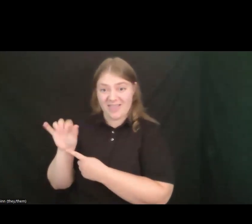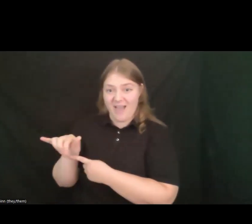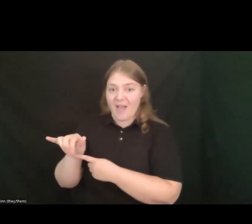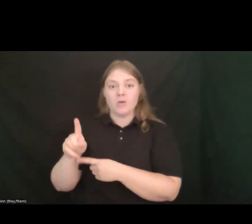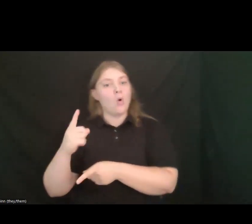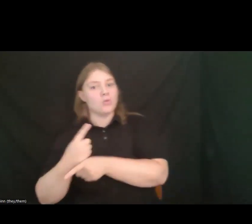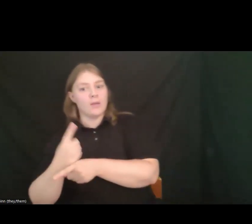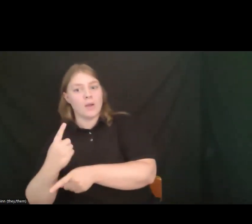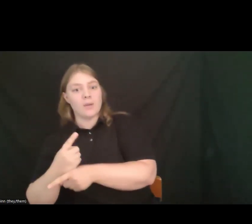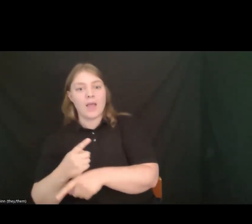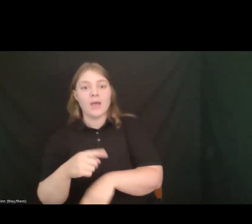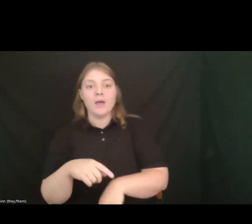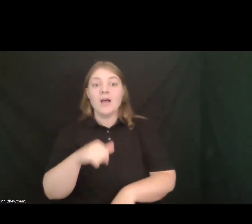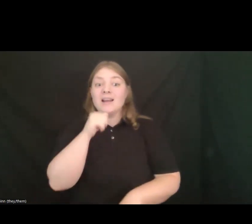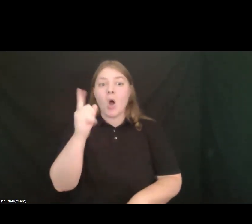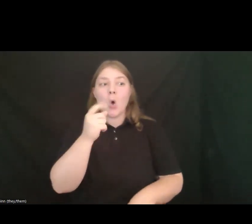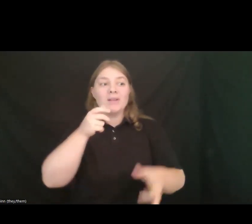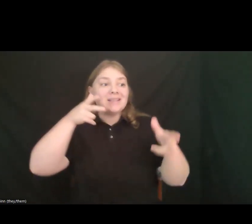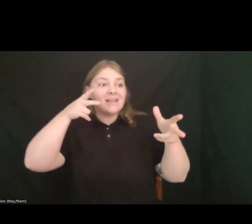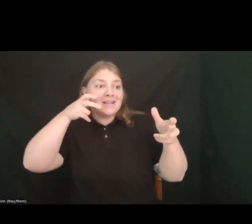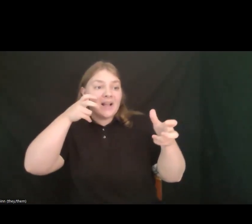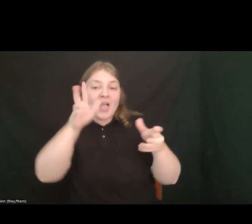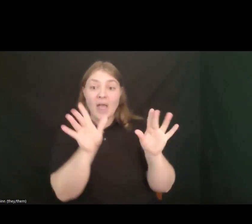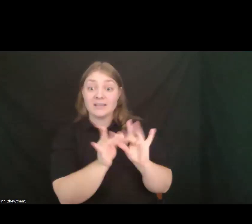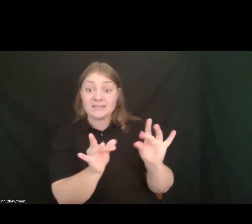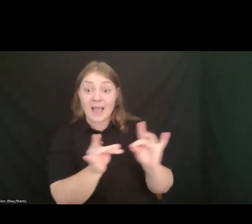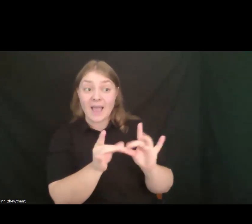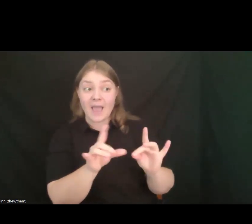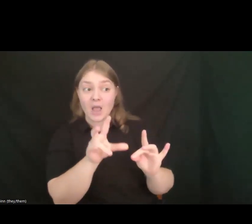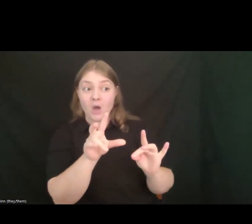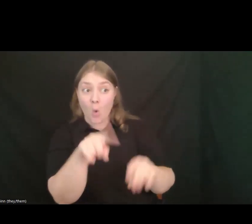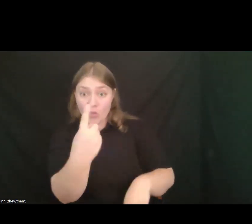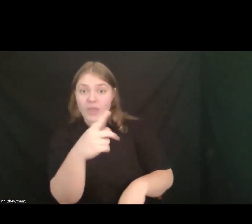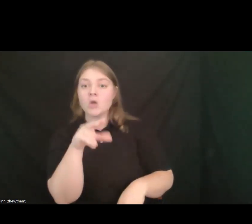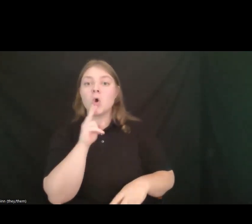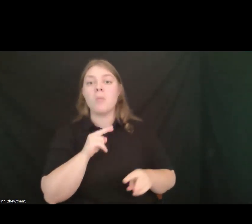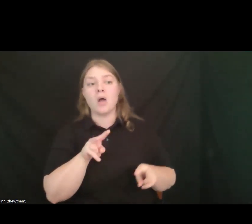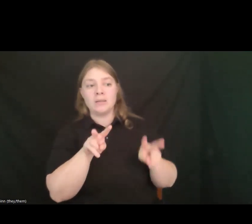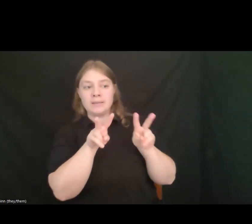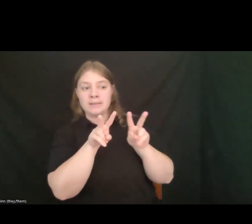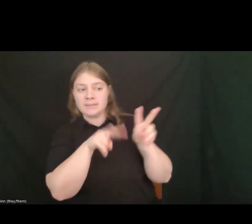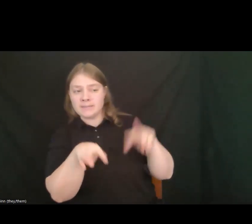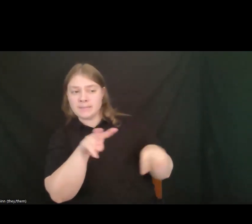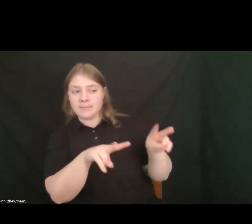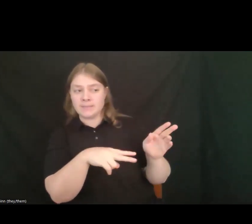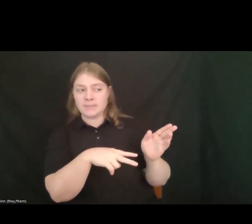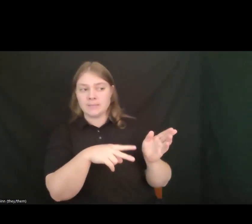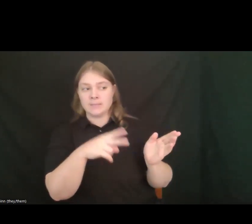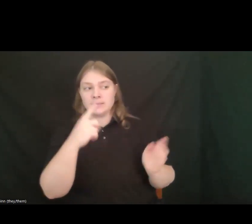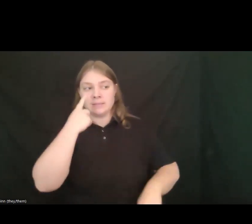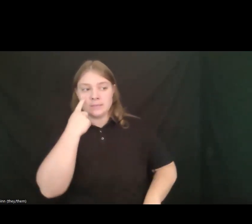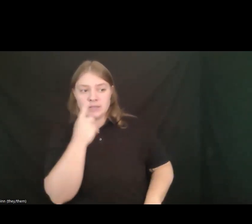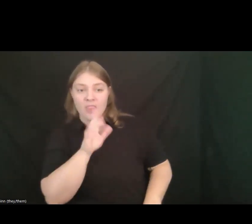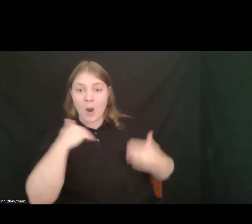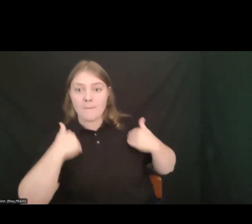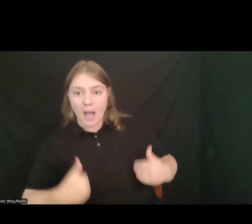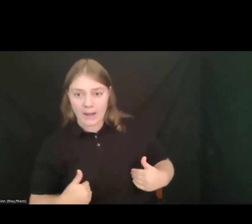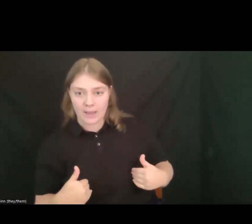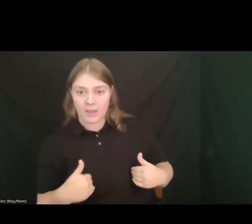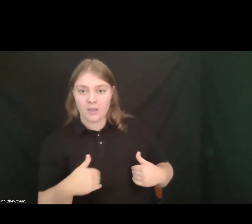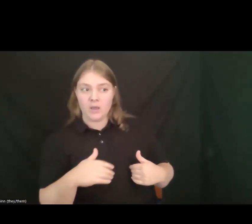say but also ATT tune to what they don't say but their body Port trits out there so it's